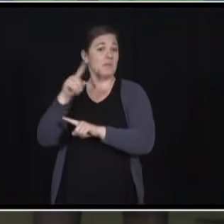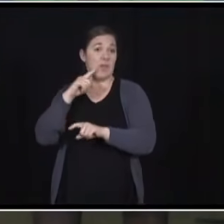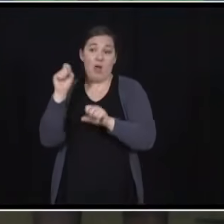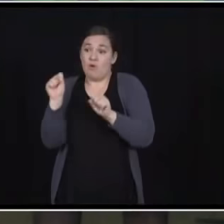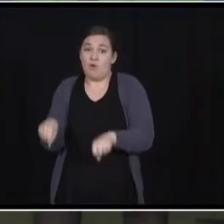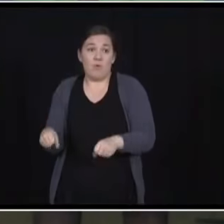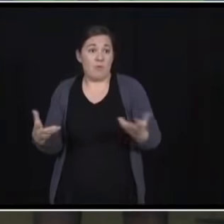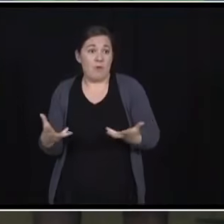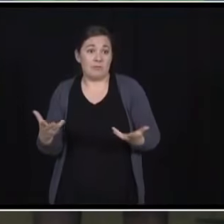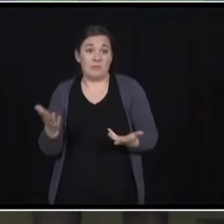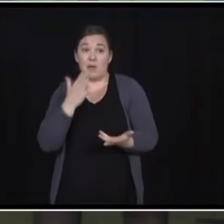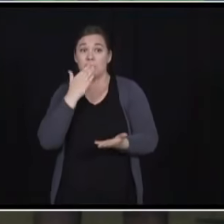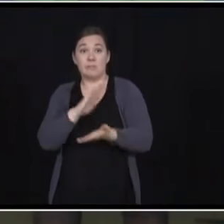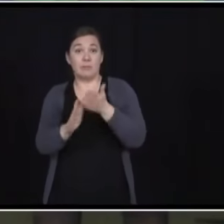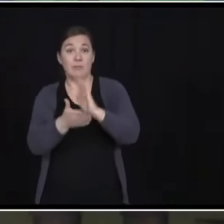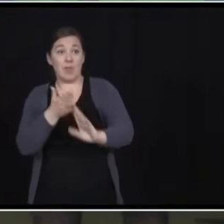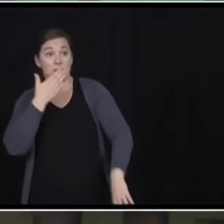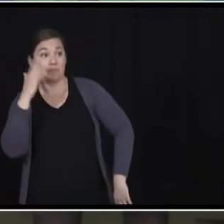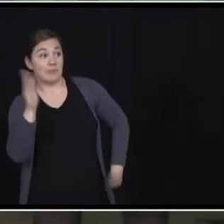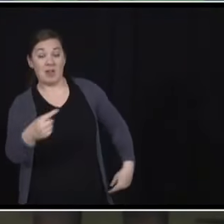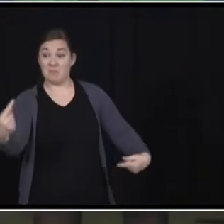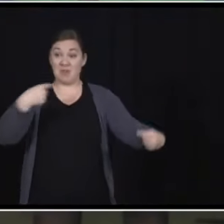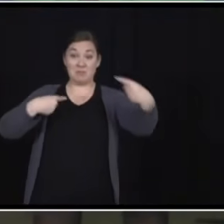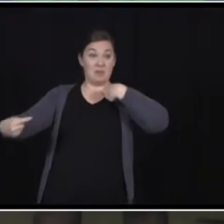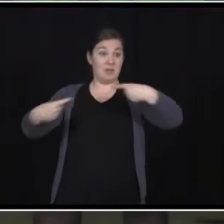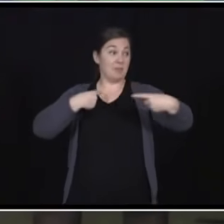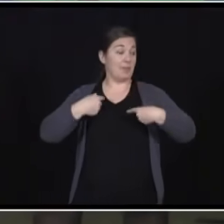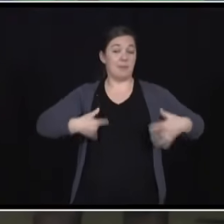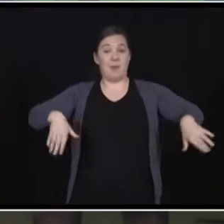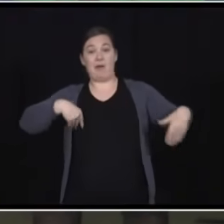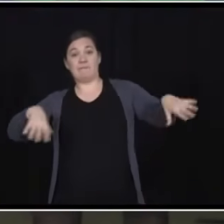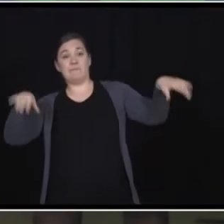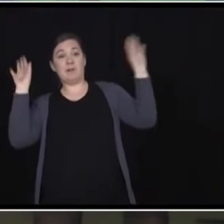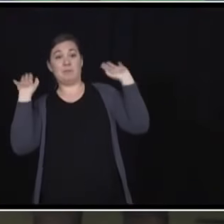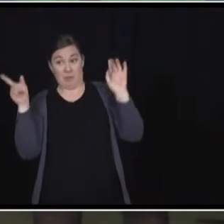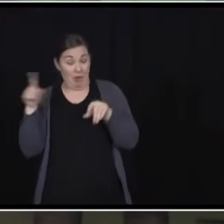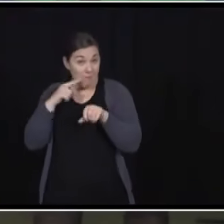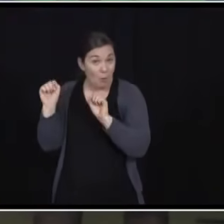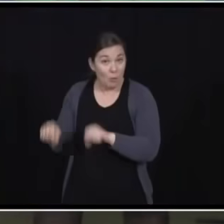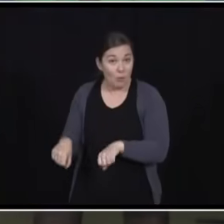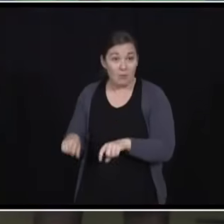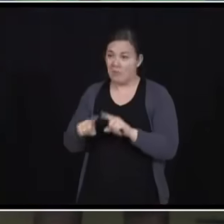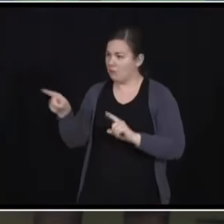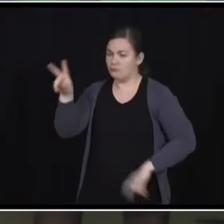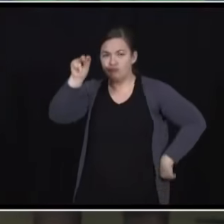him as we get through this and this is easy for him to wash his hands and say